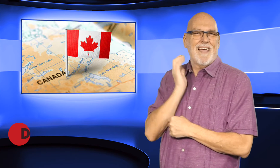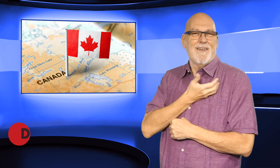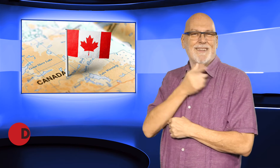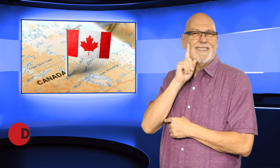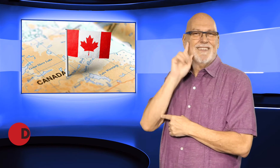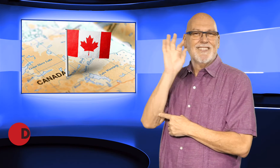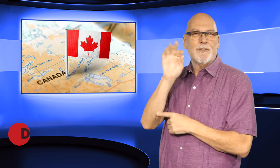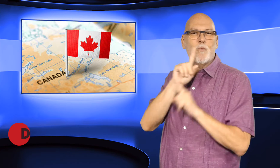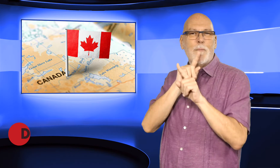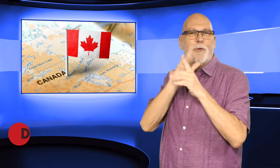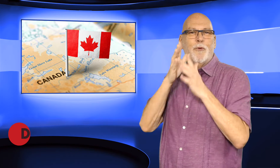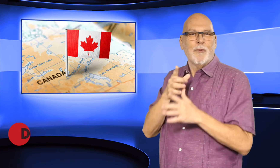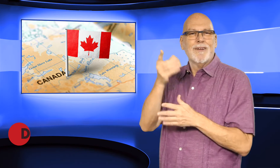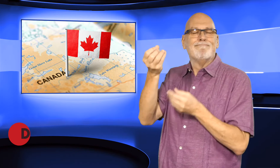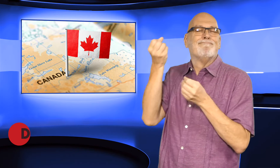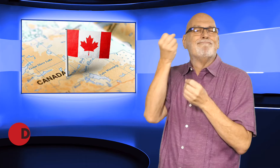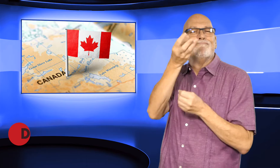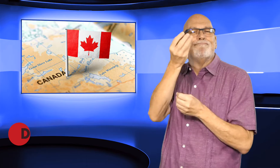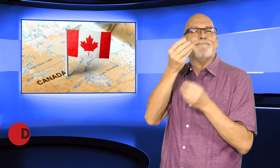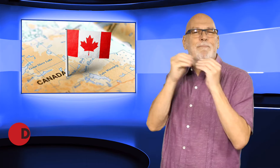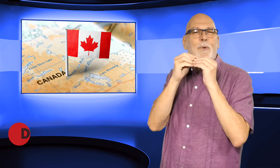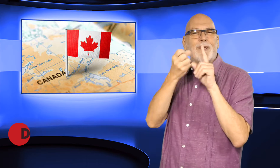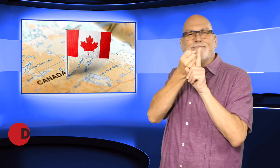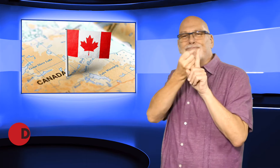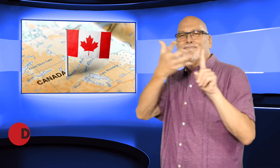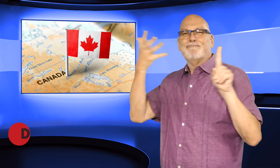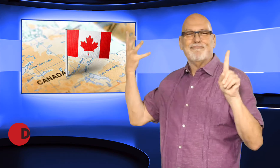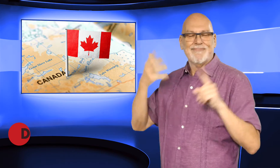our DeafDots reporter, to tell us more about it.